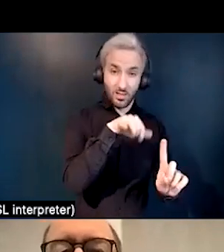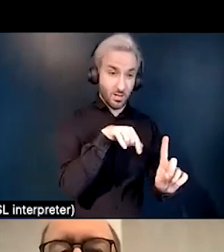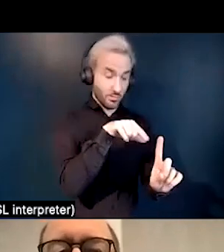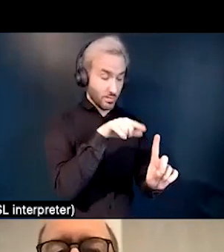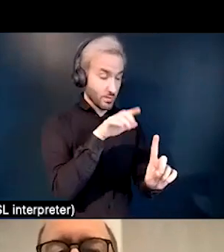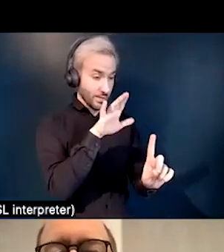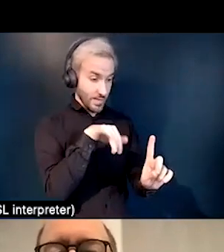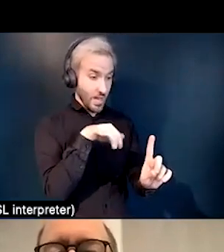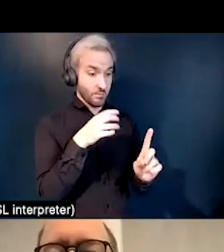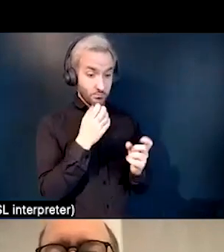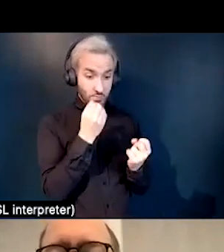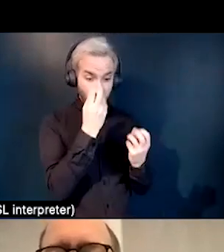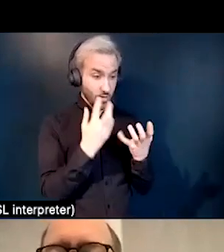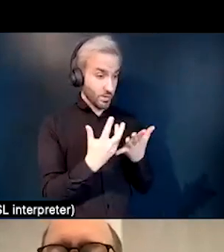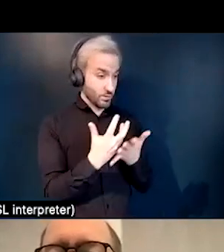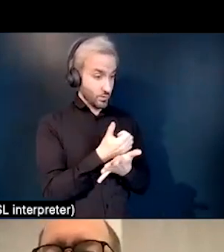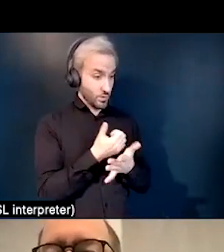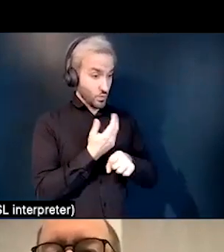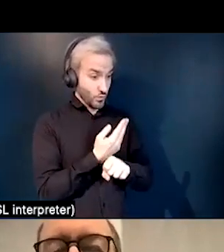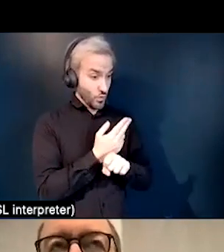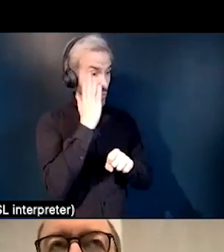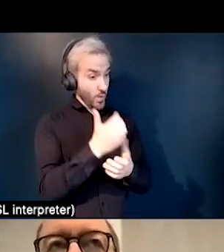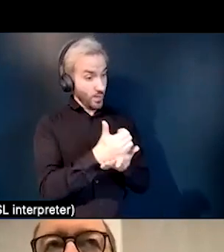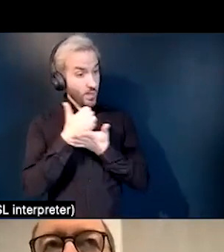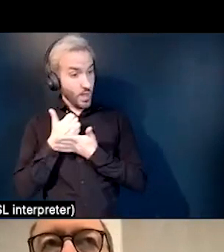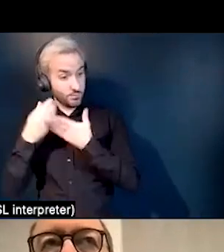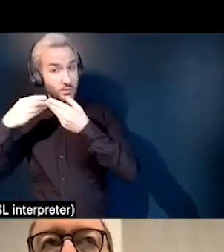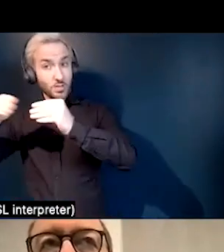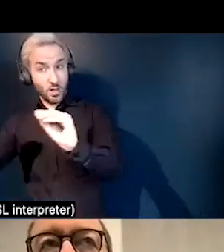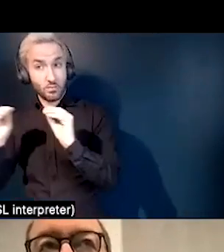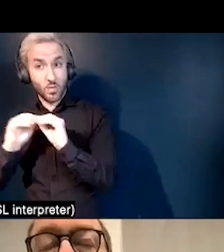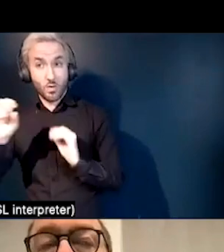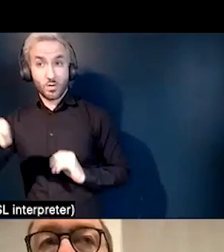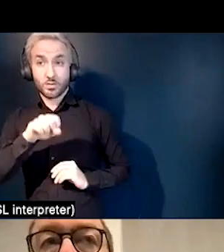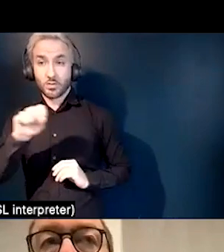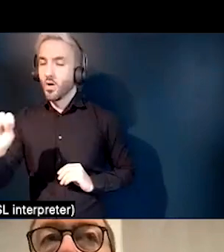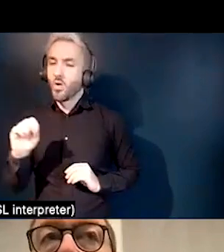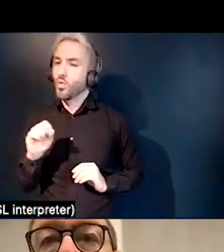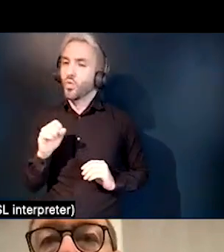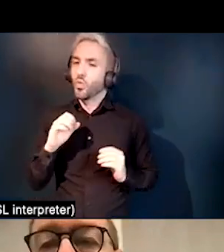going to help us sell more books? Because the purpose is not simply to have good metadata,